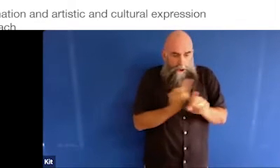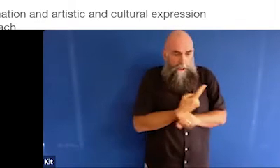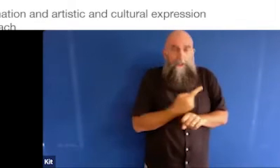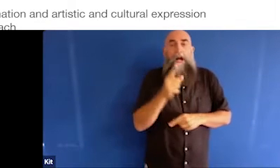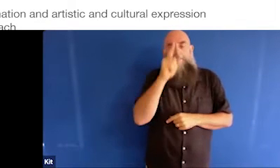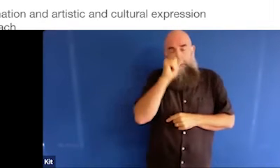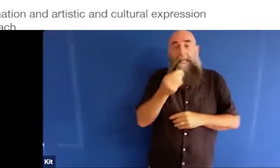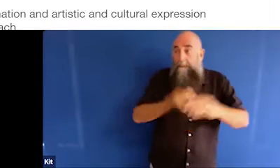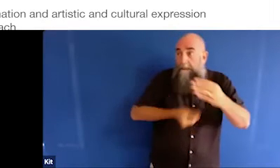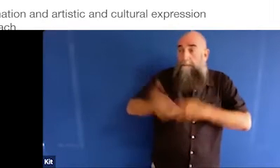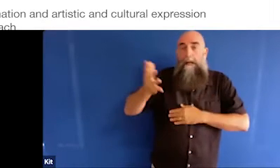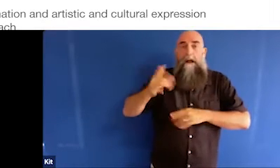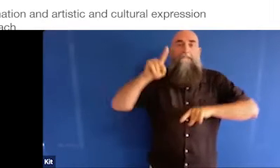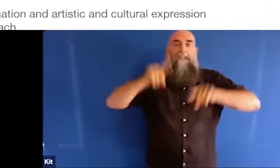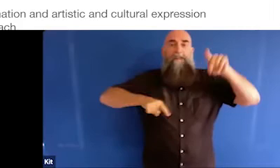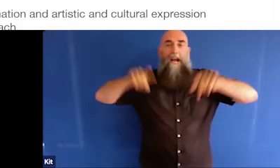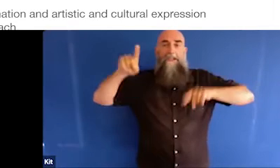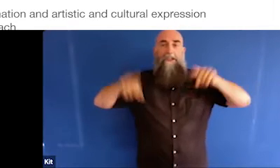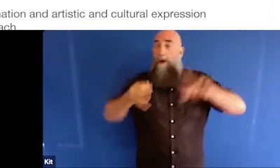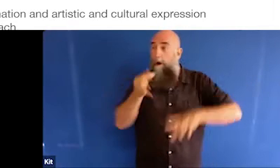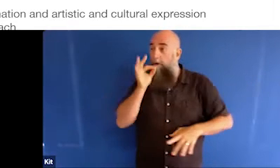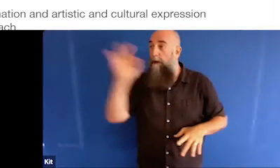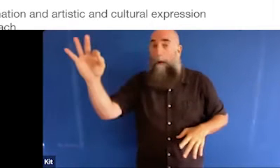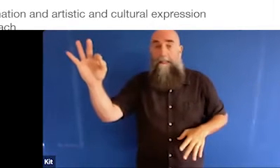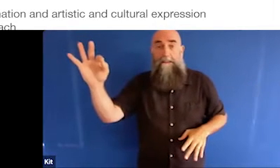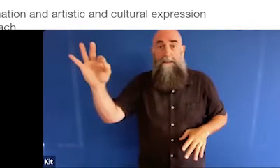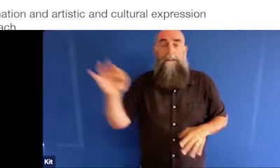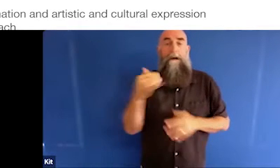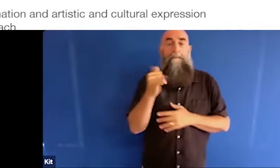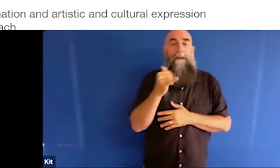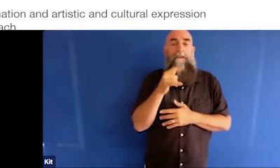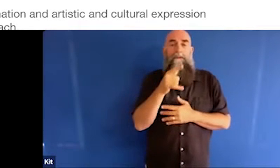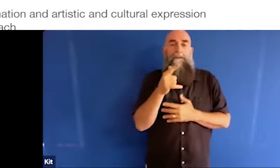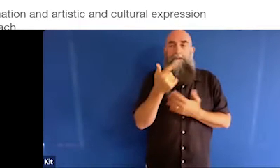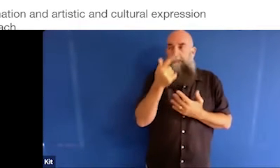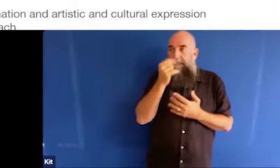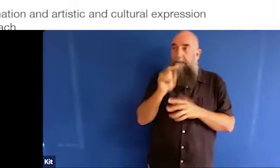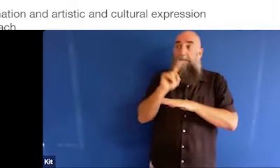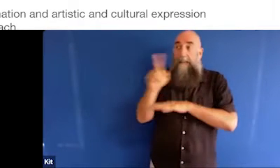request". So you're asking for a slight or in some cases a major change to what's been funded.